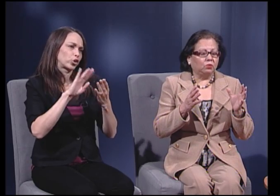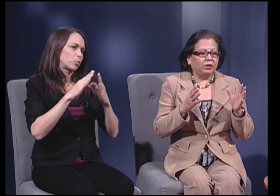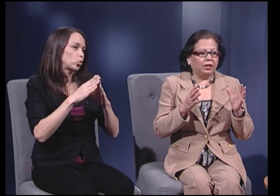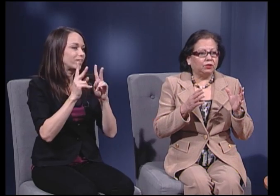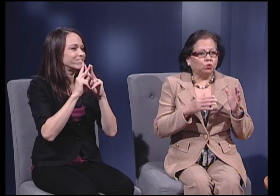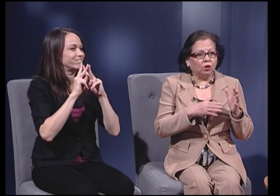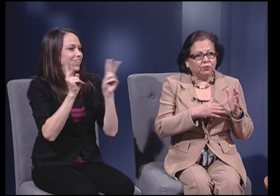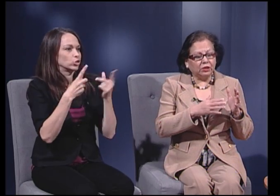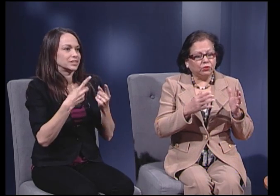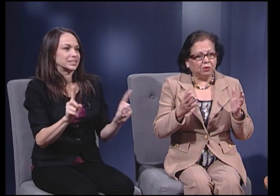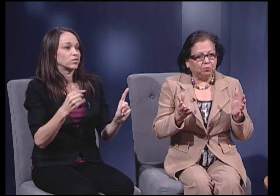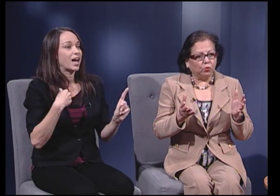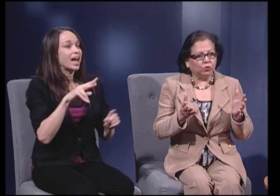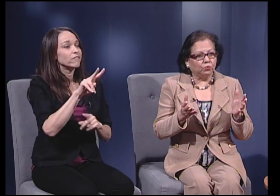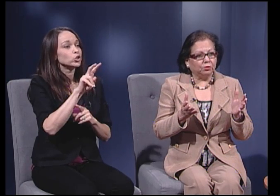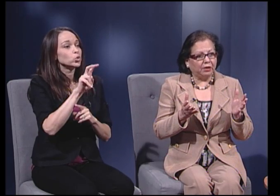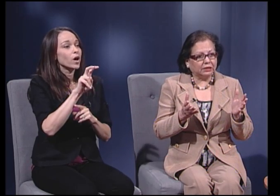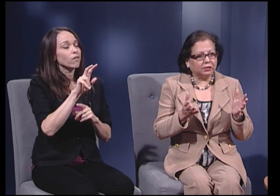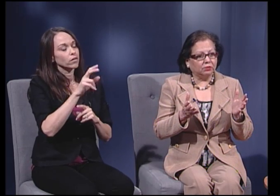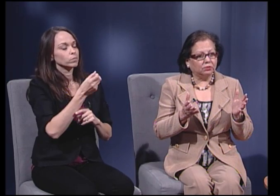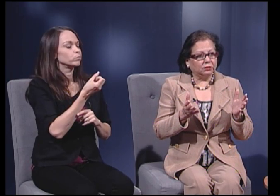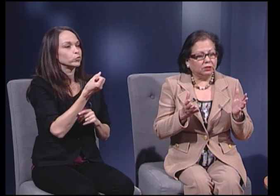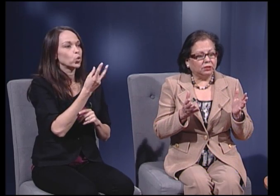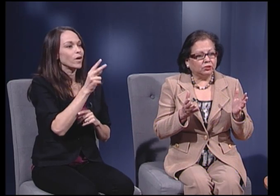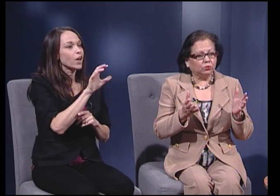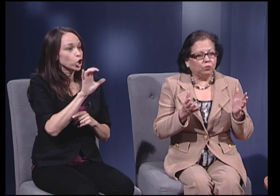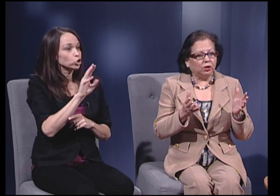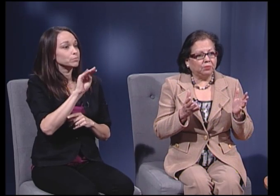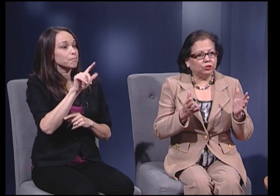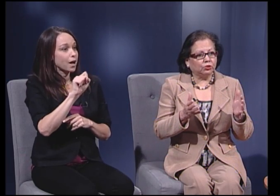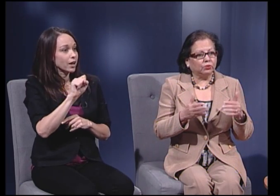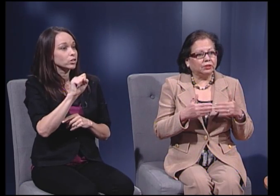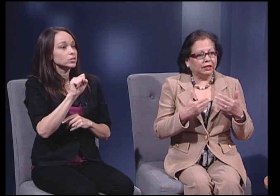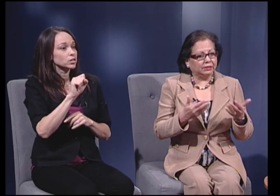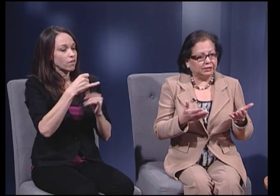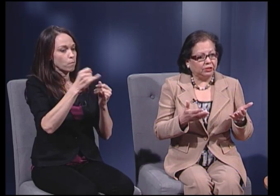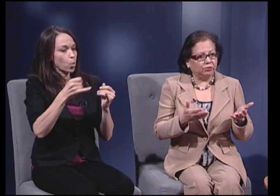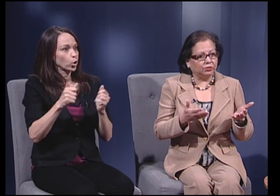We have a 1,200 mile boarder with Mexico and so we want to make sure that that continues.